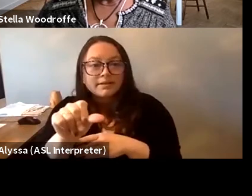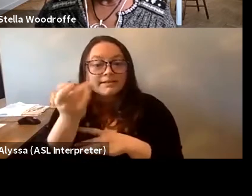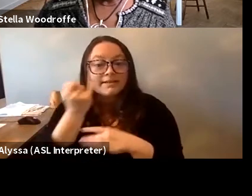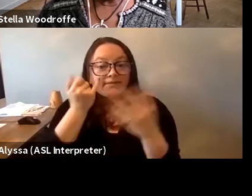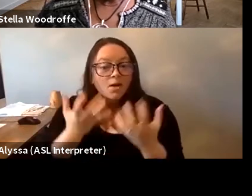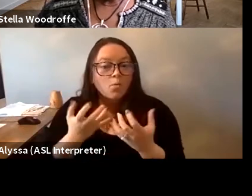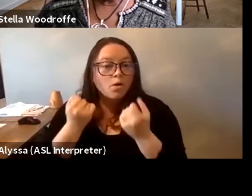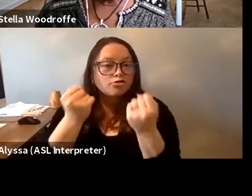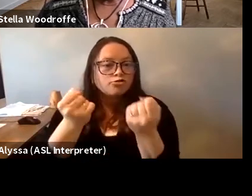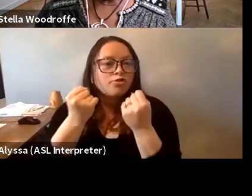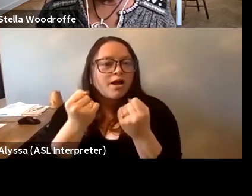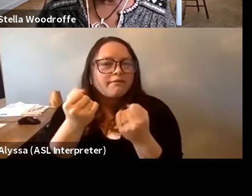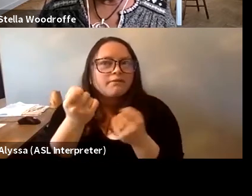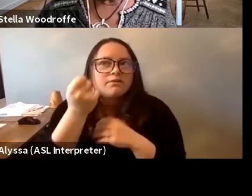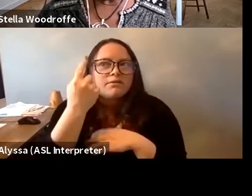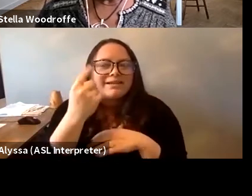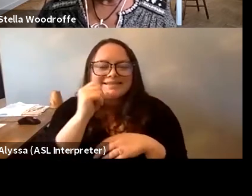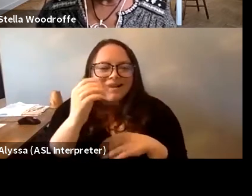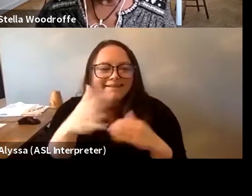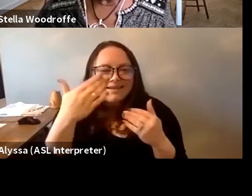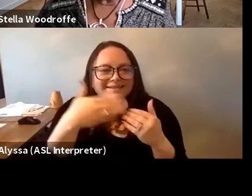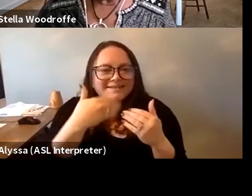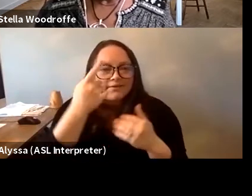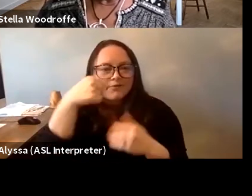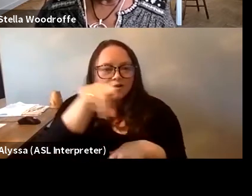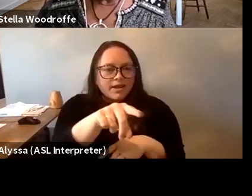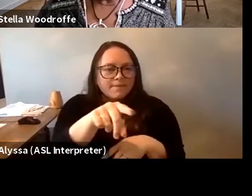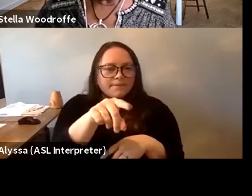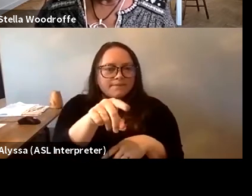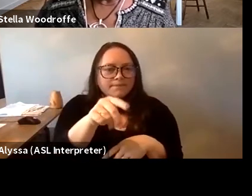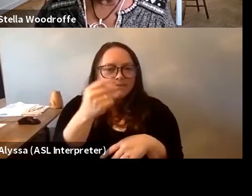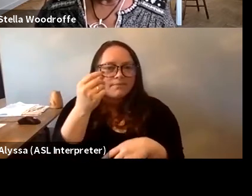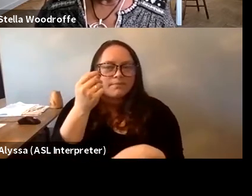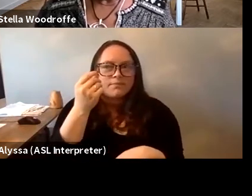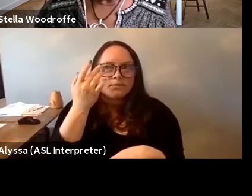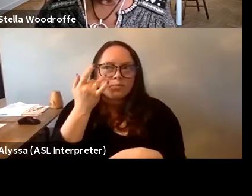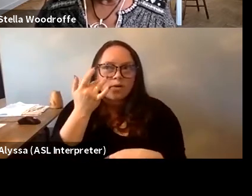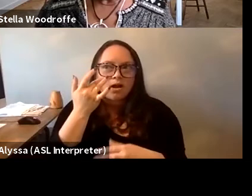that easy for them because some people are